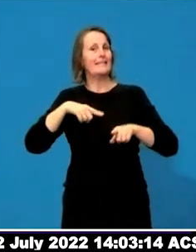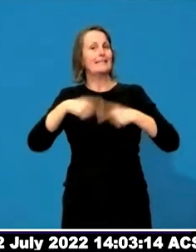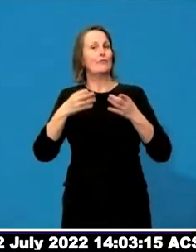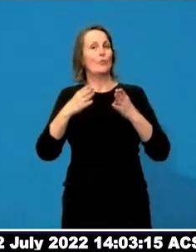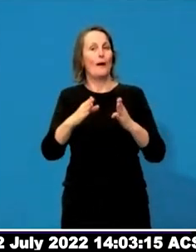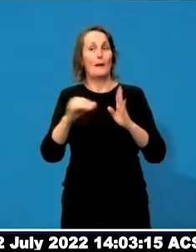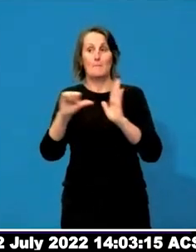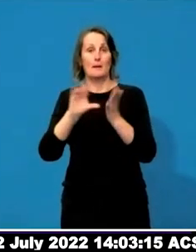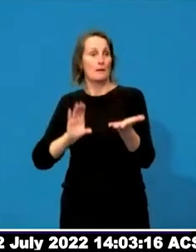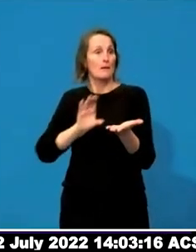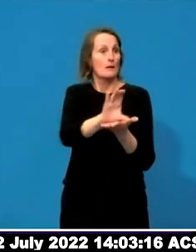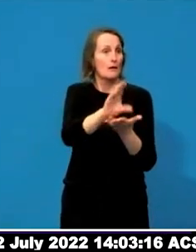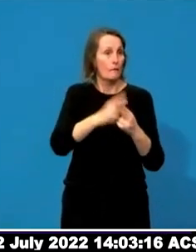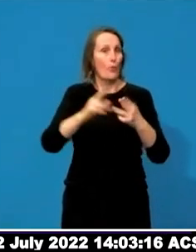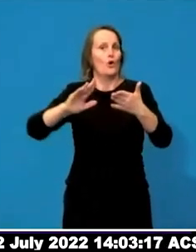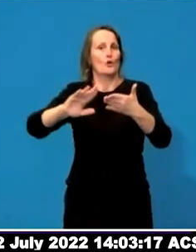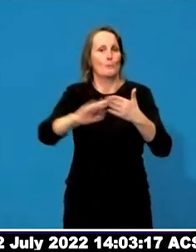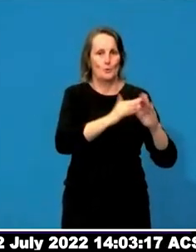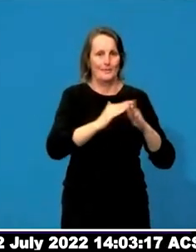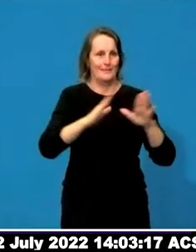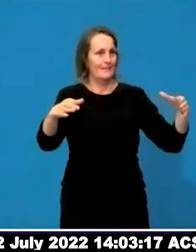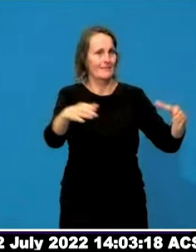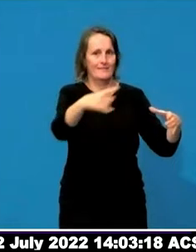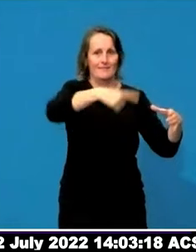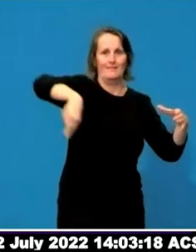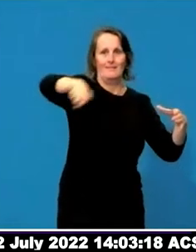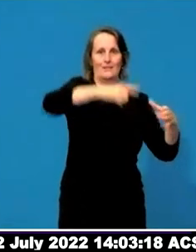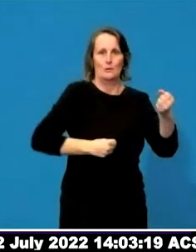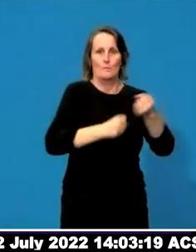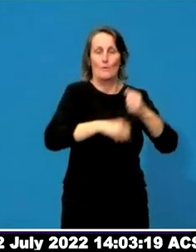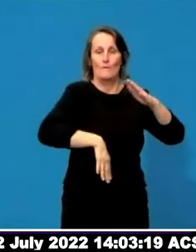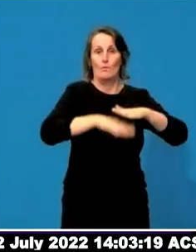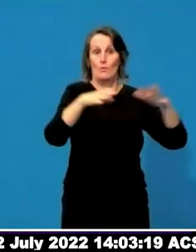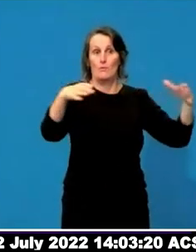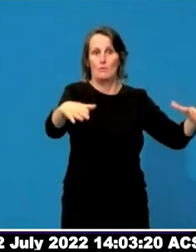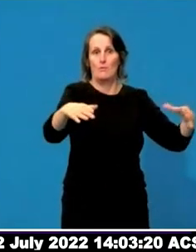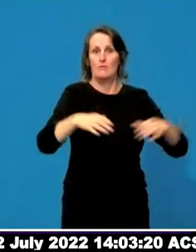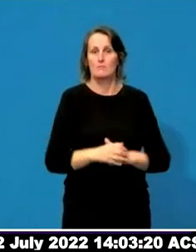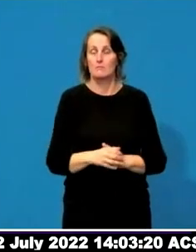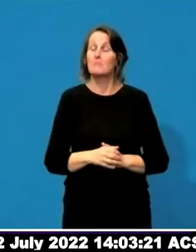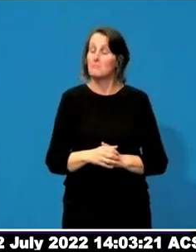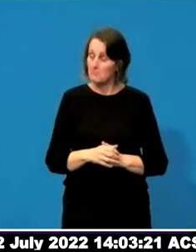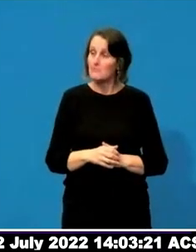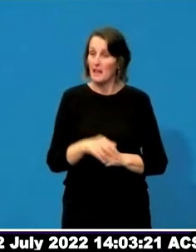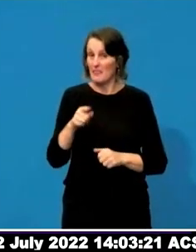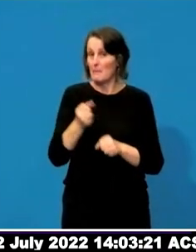to the communities that you describe in your statement. MS McRAE: Yeah, that - that does make sense.